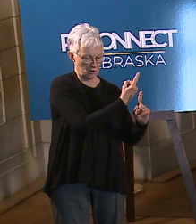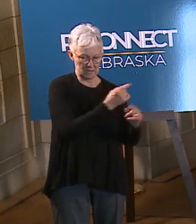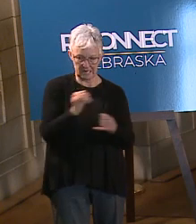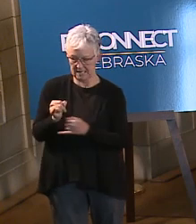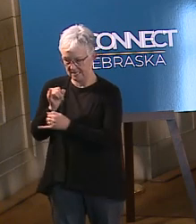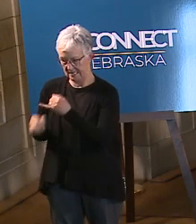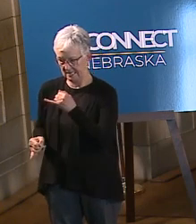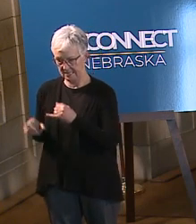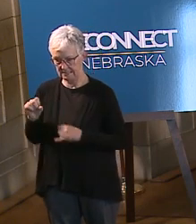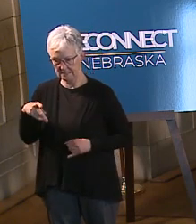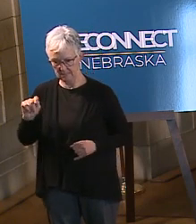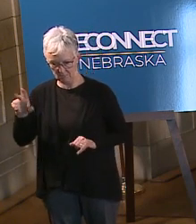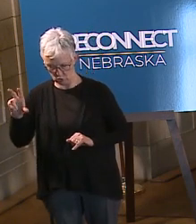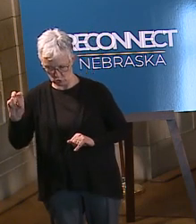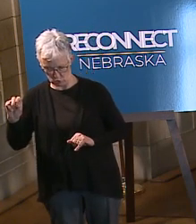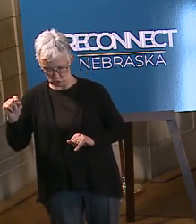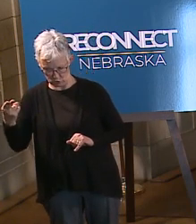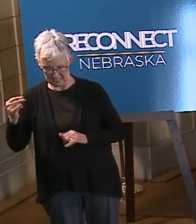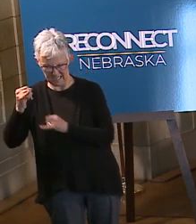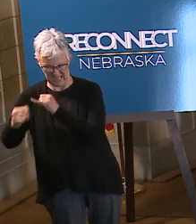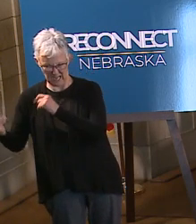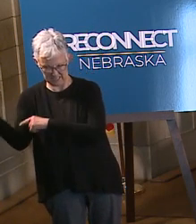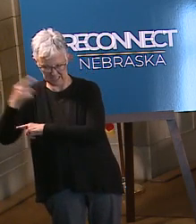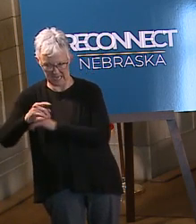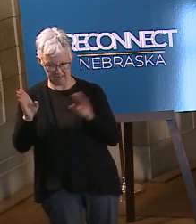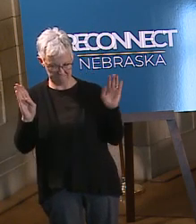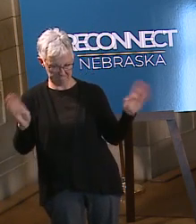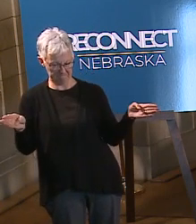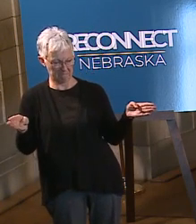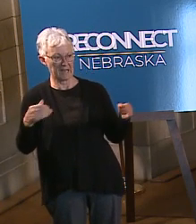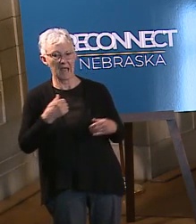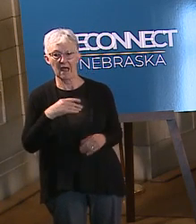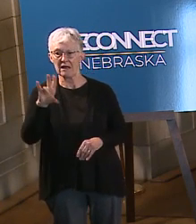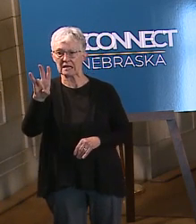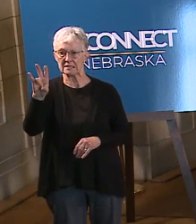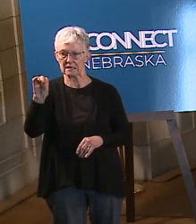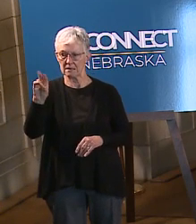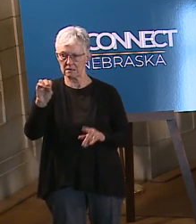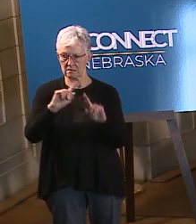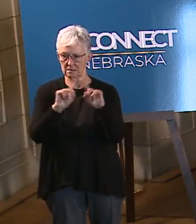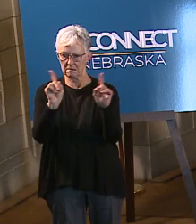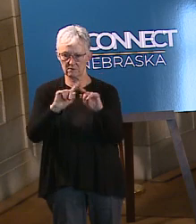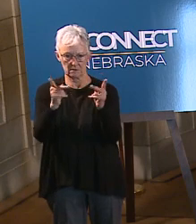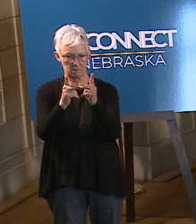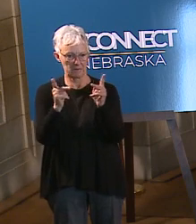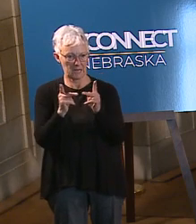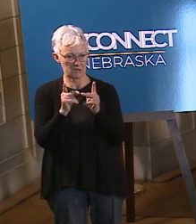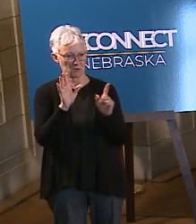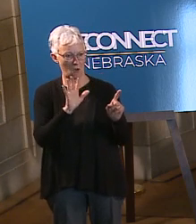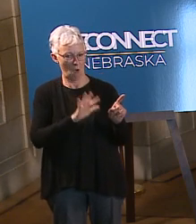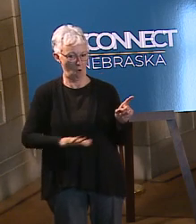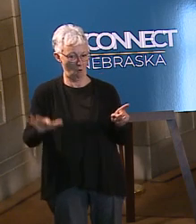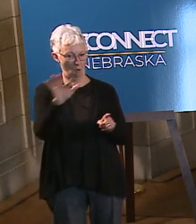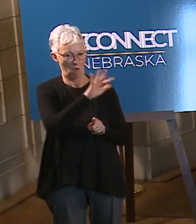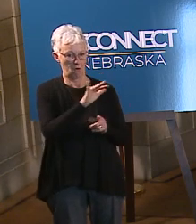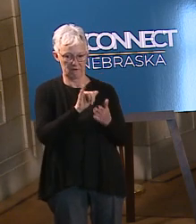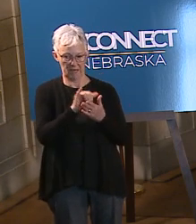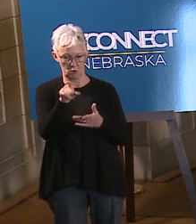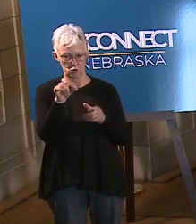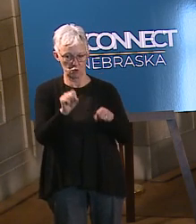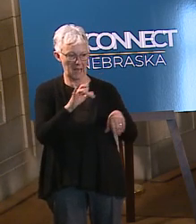WHICH IS ASTOUNDING.